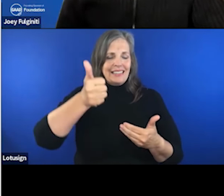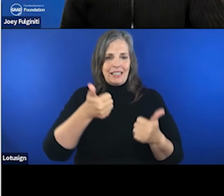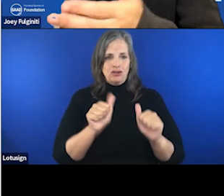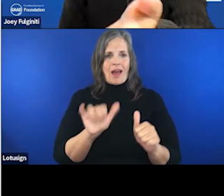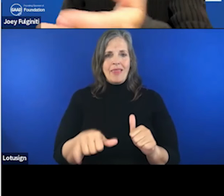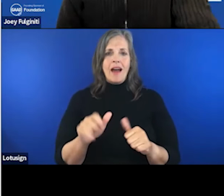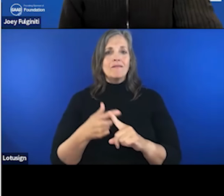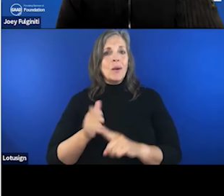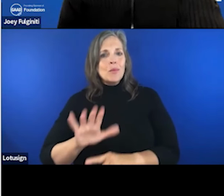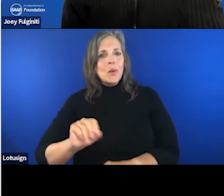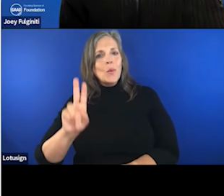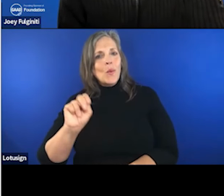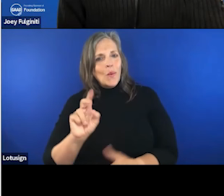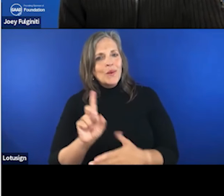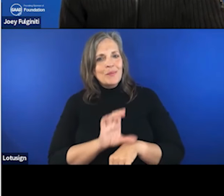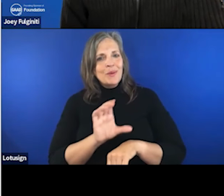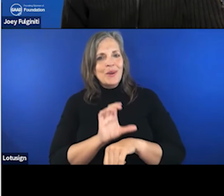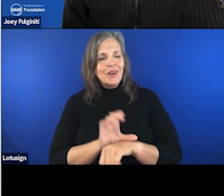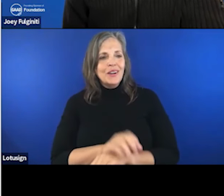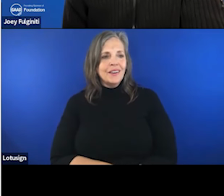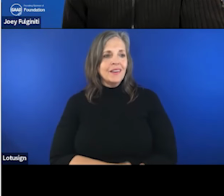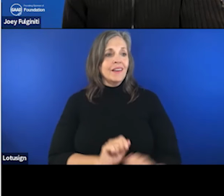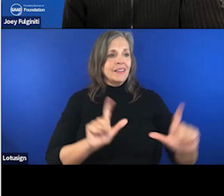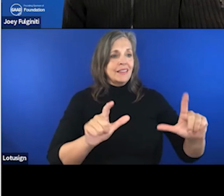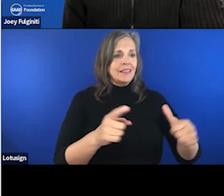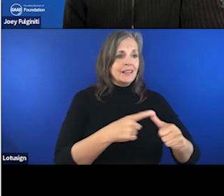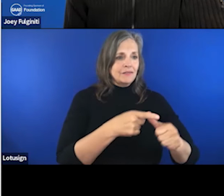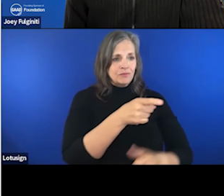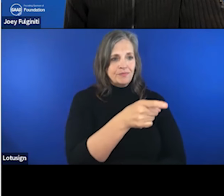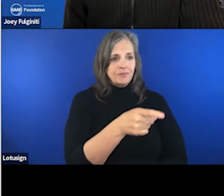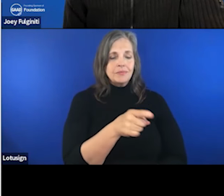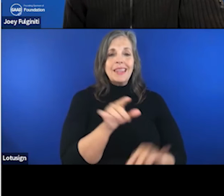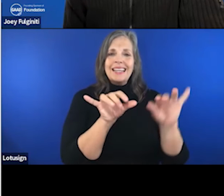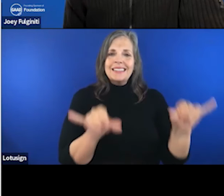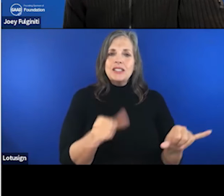so the first screenshot that's the system preferences dialog in mac os